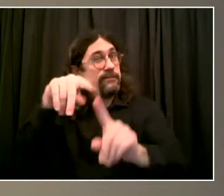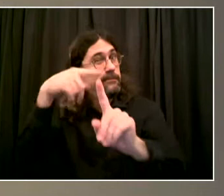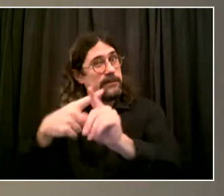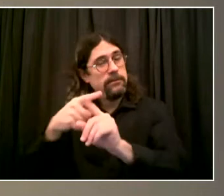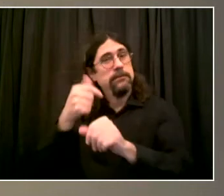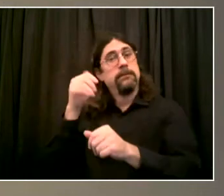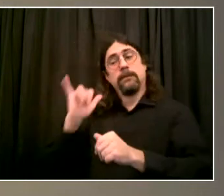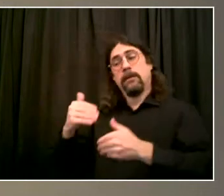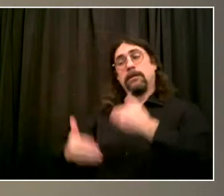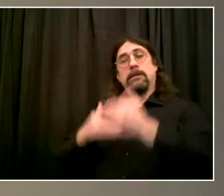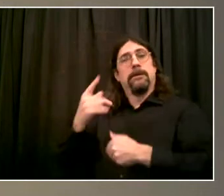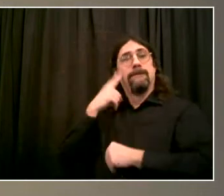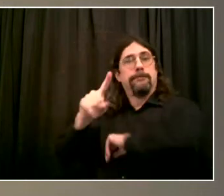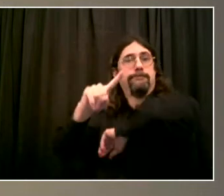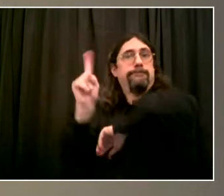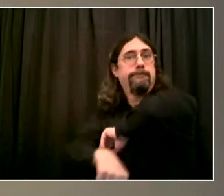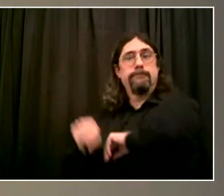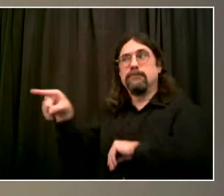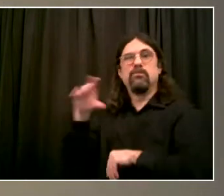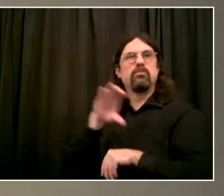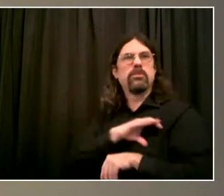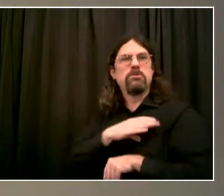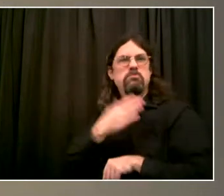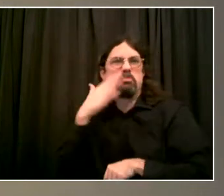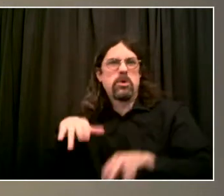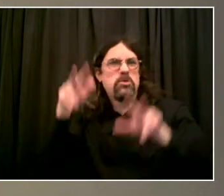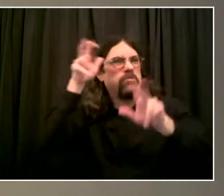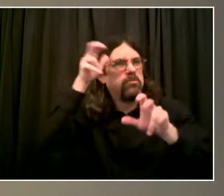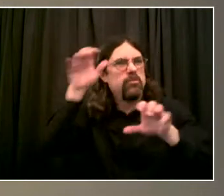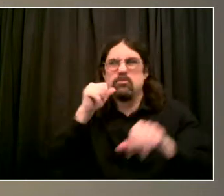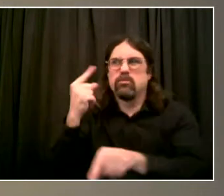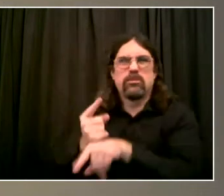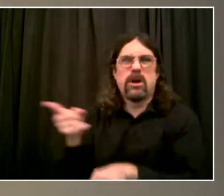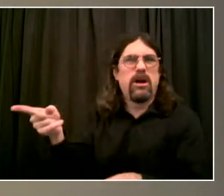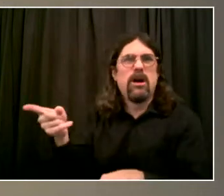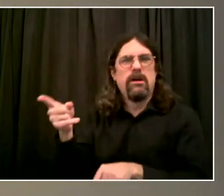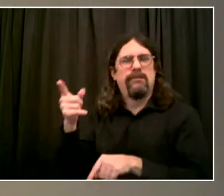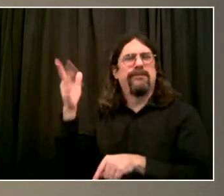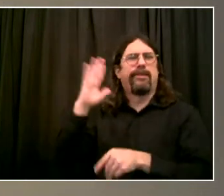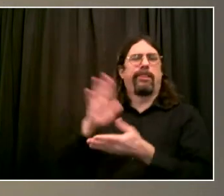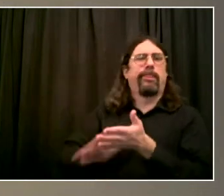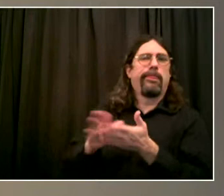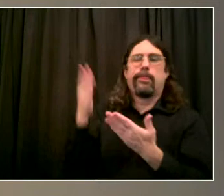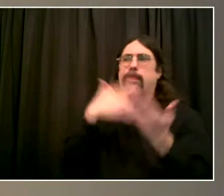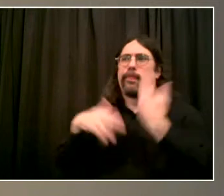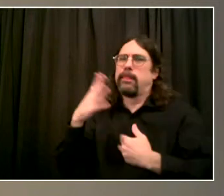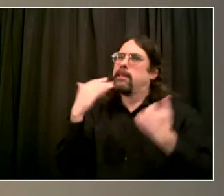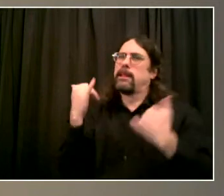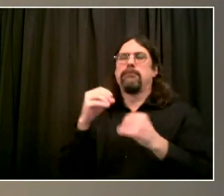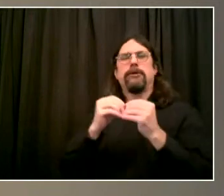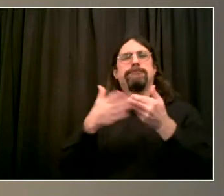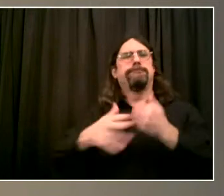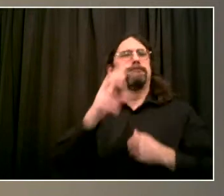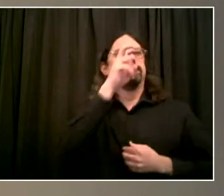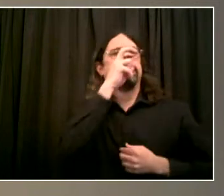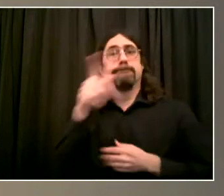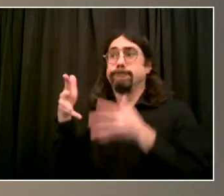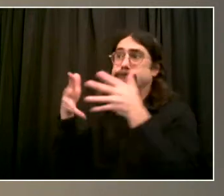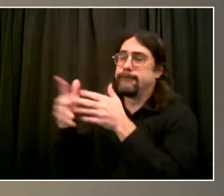PPOLICE OFFFICERS. THESE ALL REPRESENT SIGNIFICANT STEPSPS FORWAWAD.R